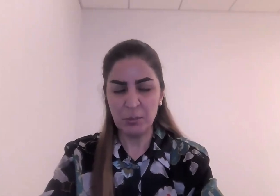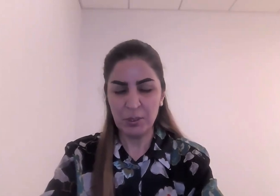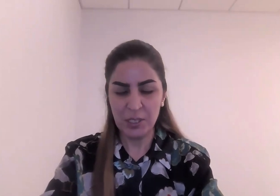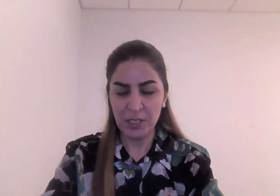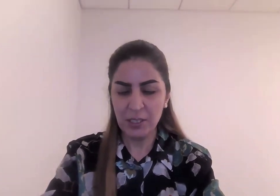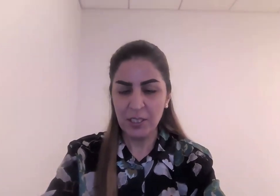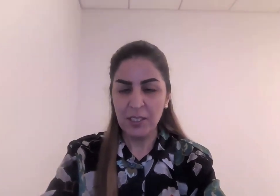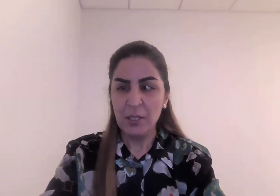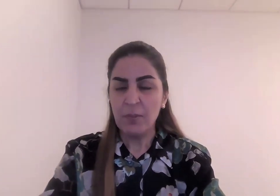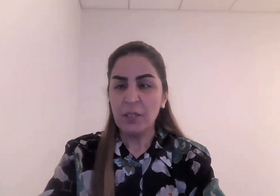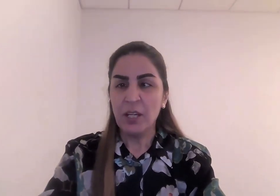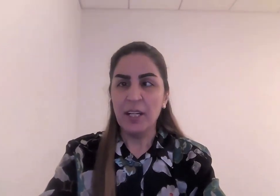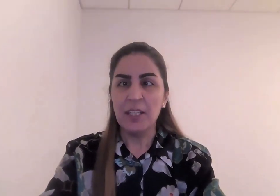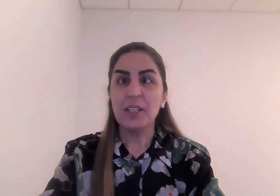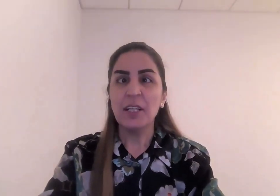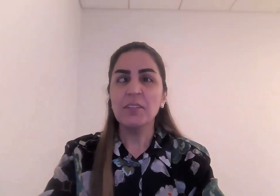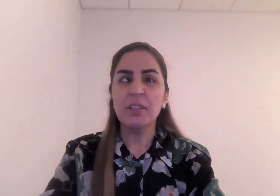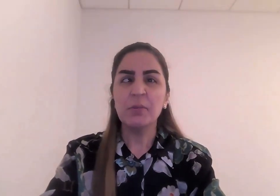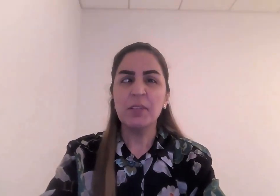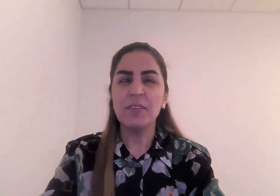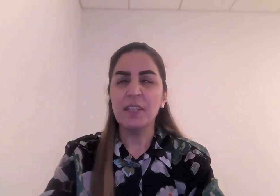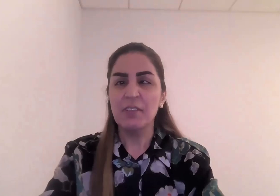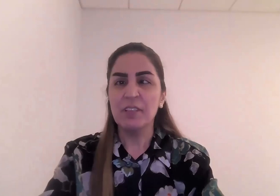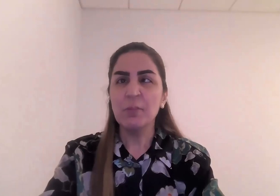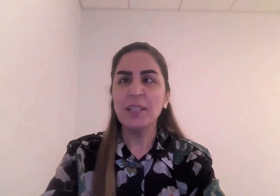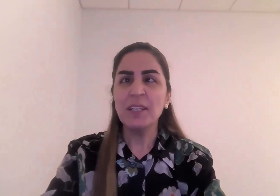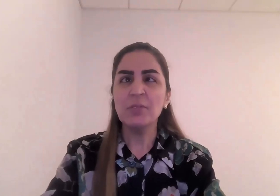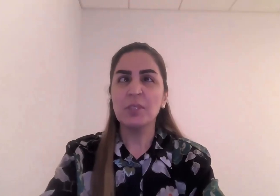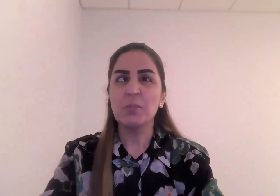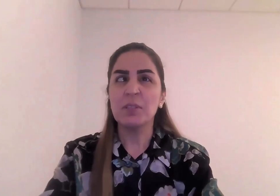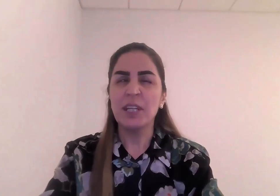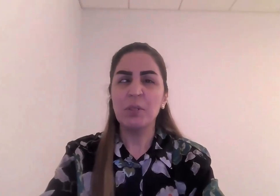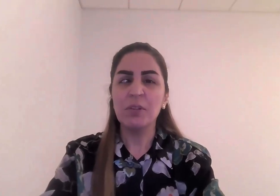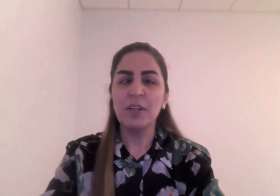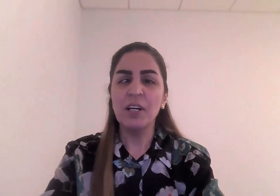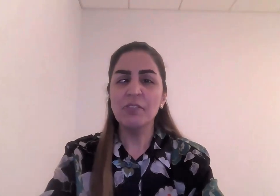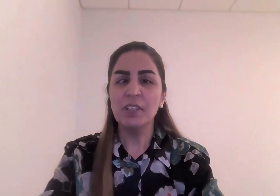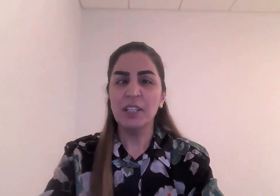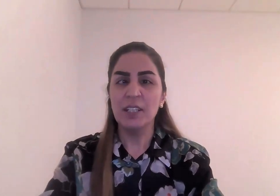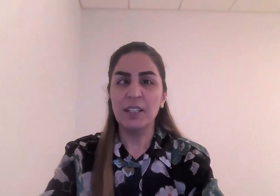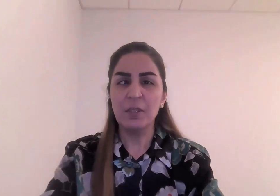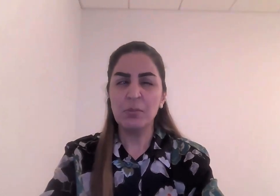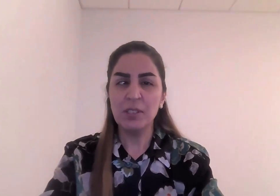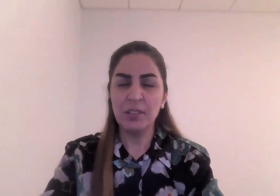kindly request everybody to keep their cameras off, except when they are speaking. That would